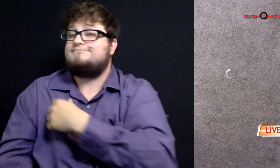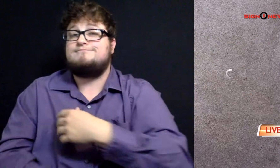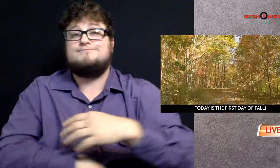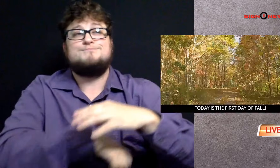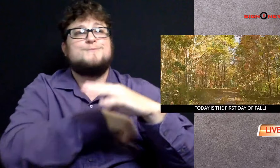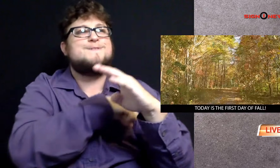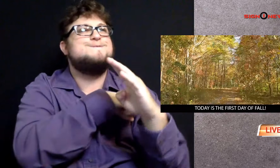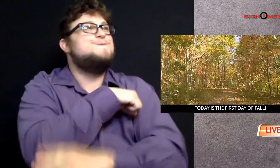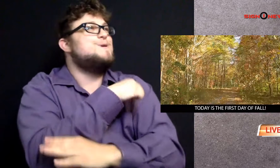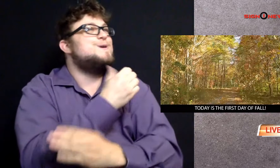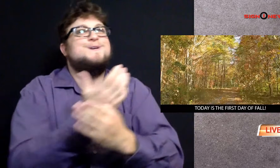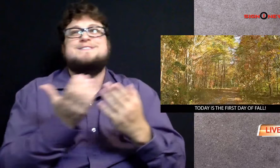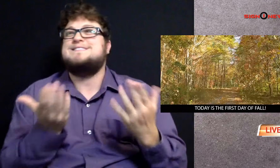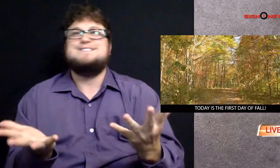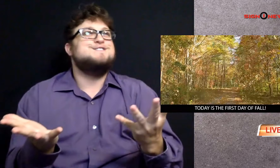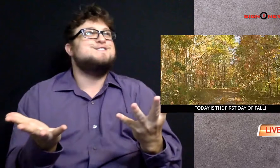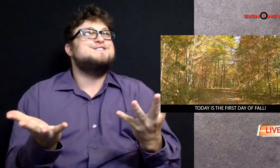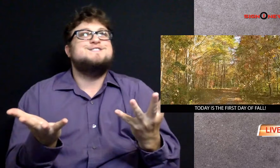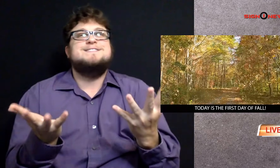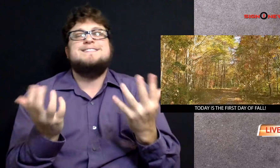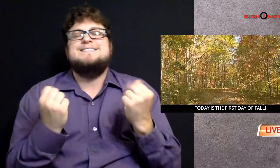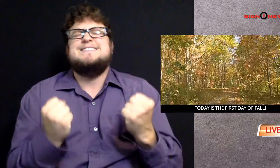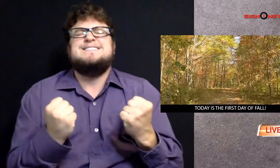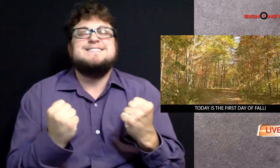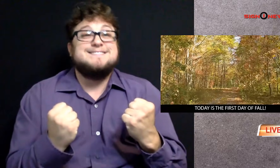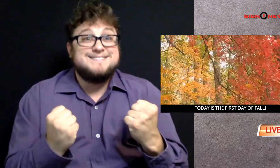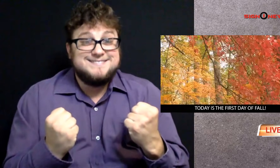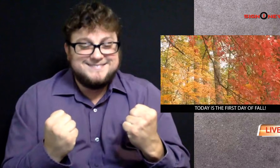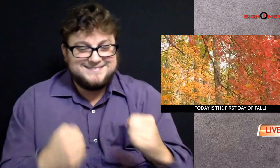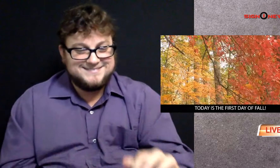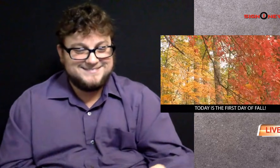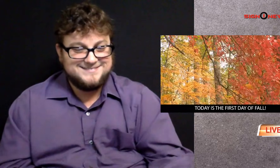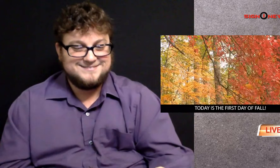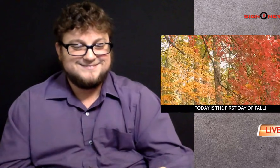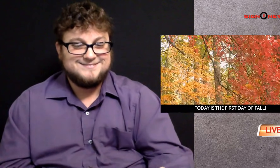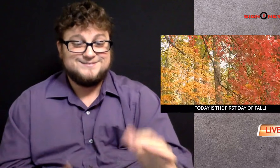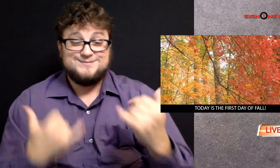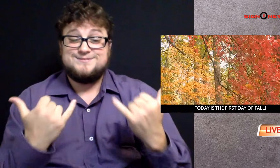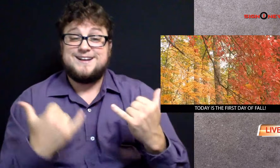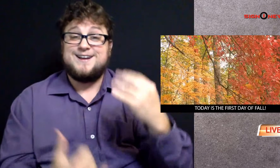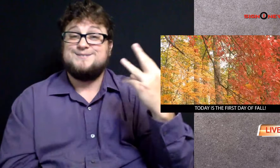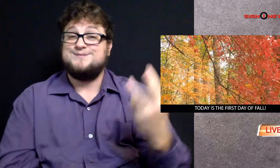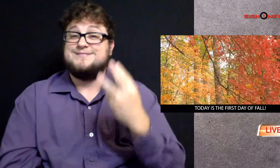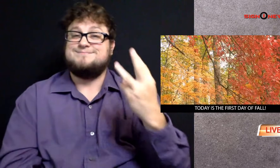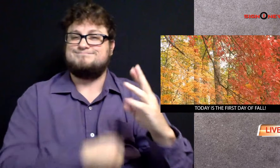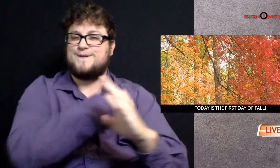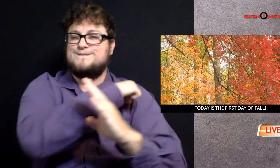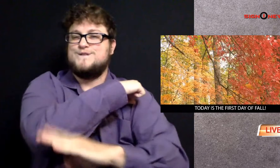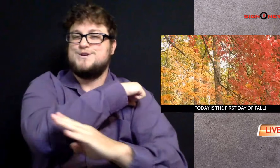summer is over and fall is here